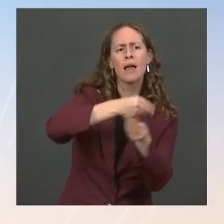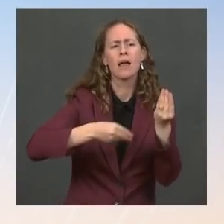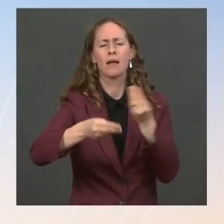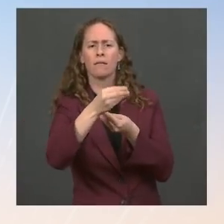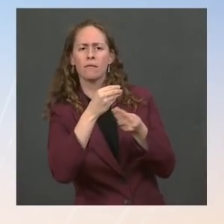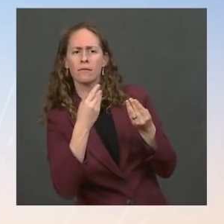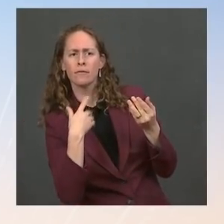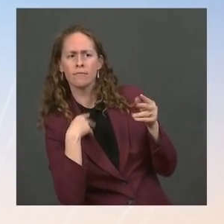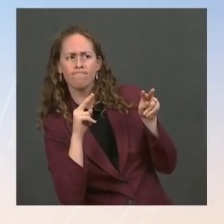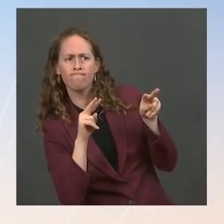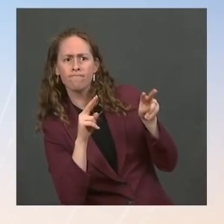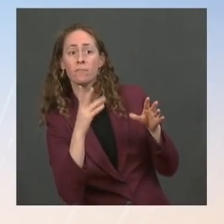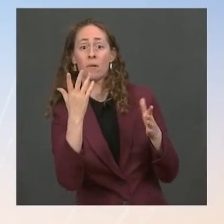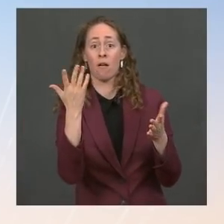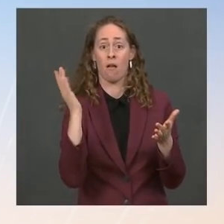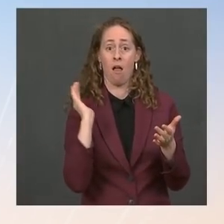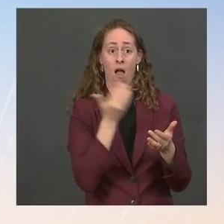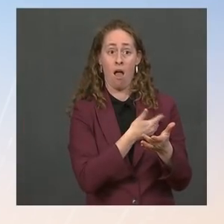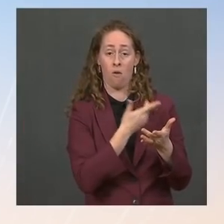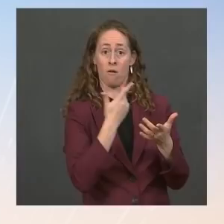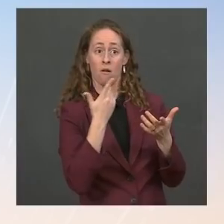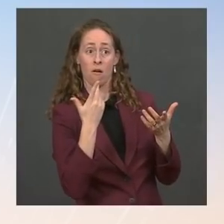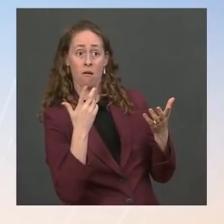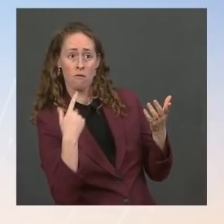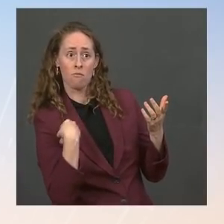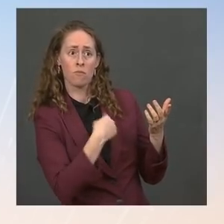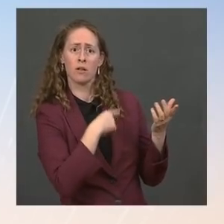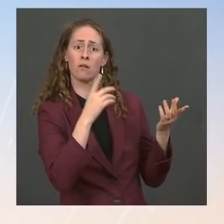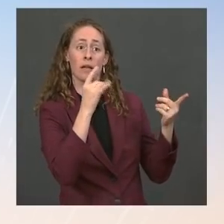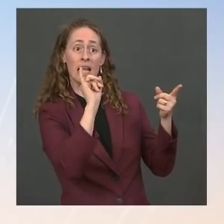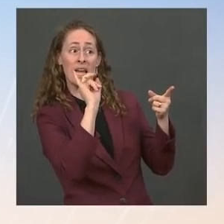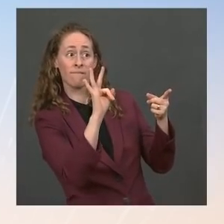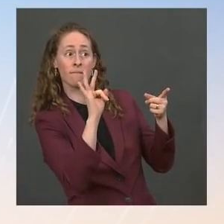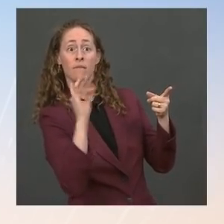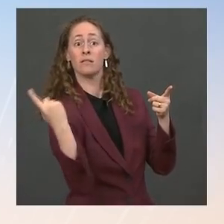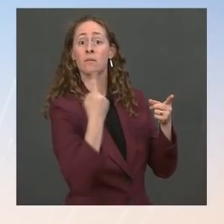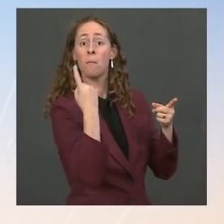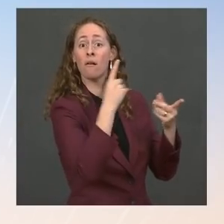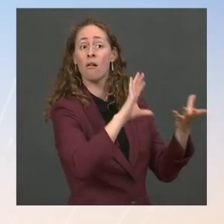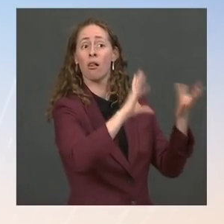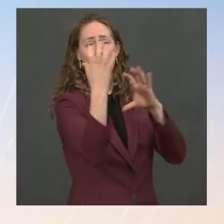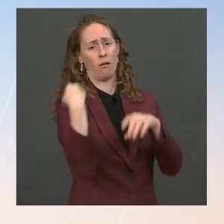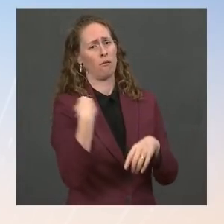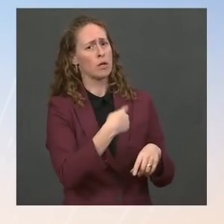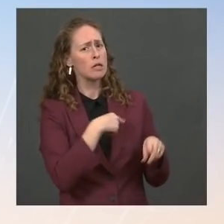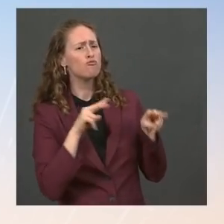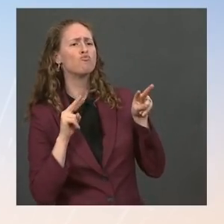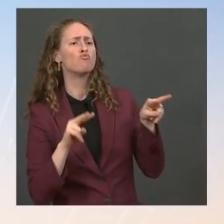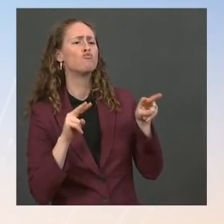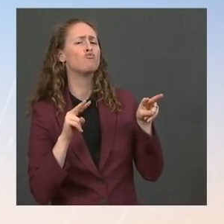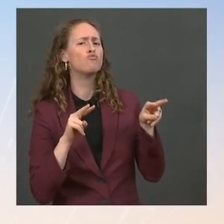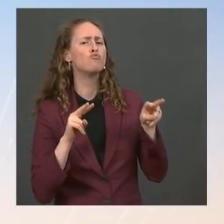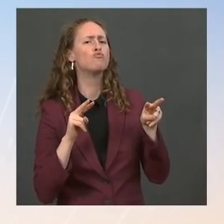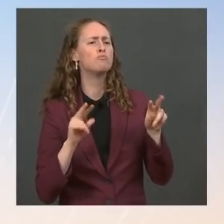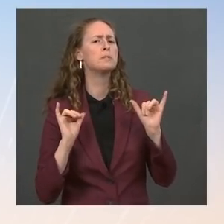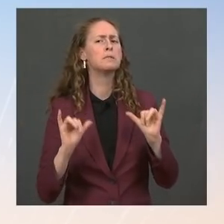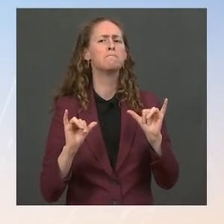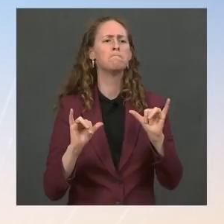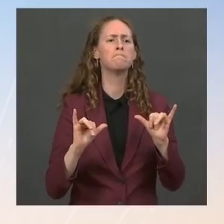and stand prepared to respond appropriately if needed. But that monitoring would happen primarily from the Department of Treasury and our Secretary of Treasury, of course.